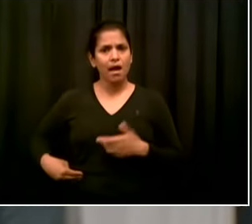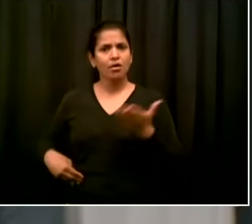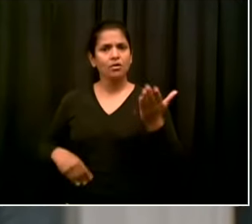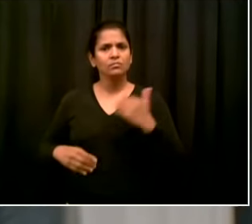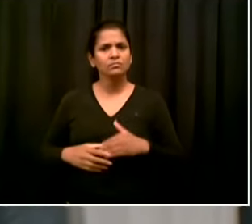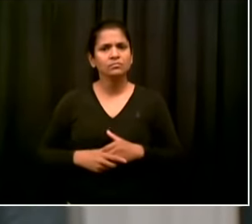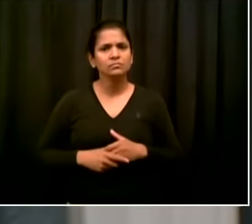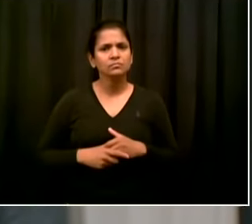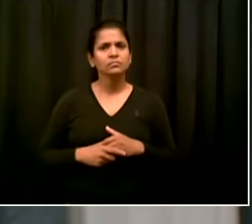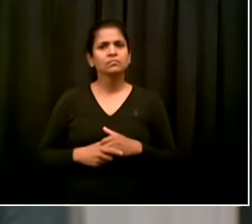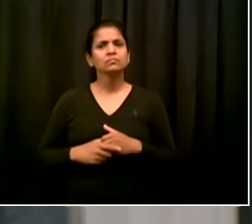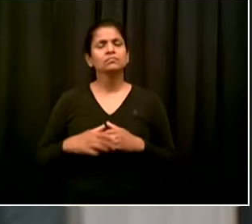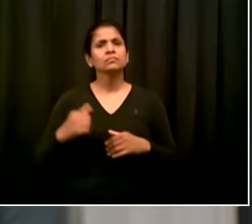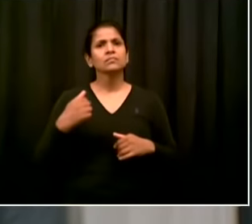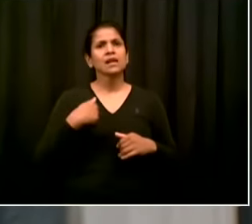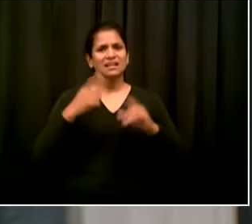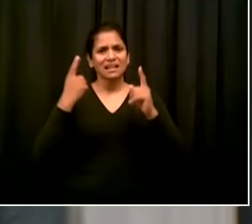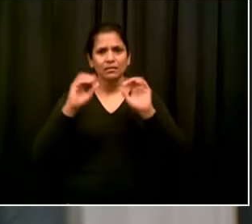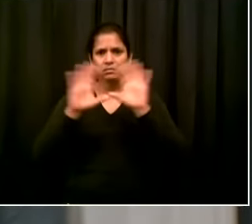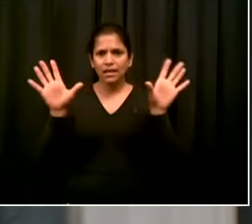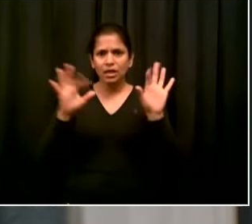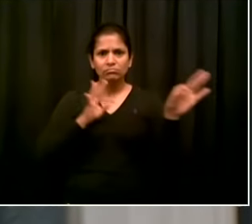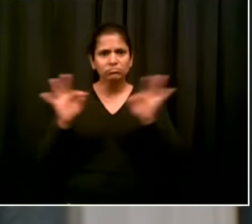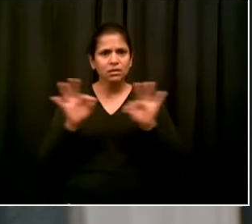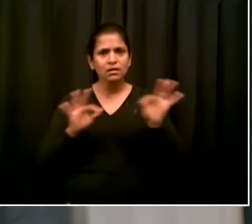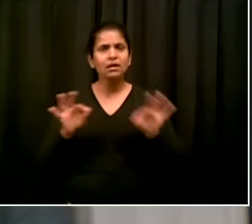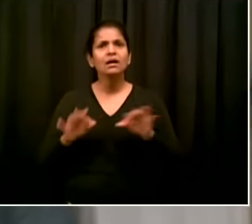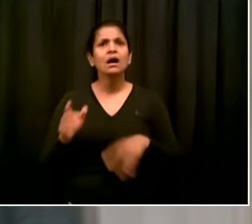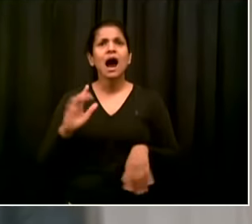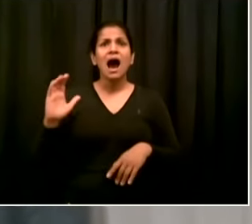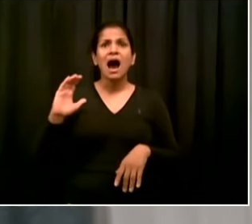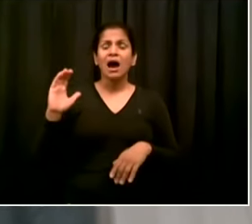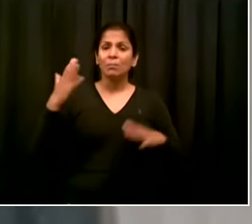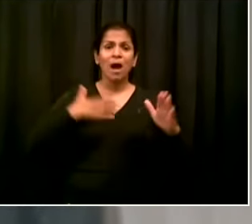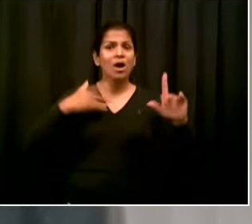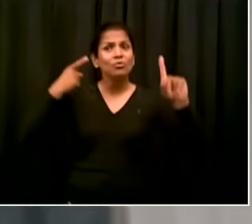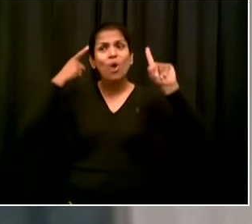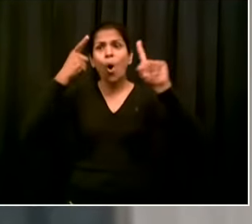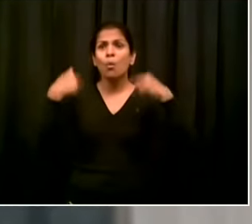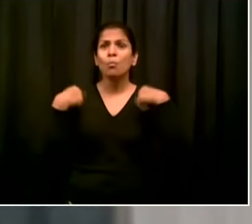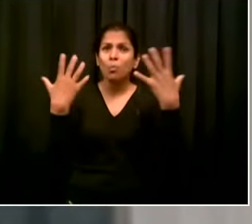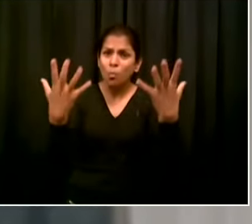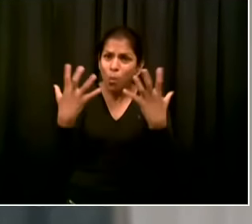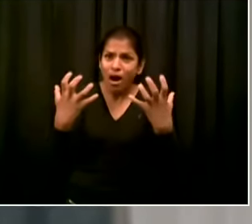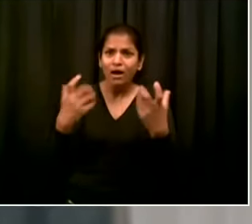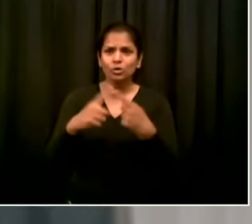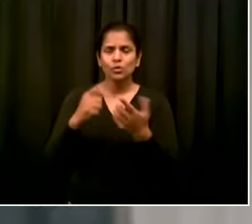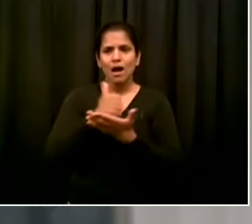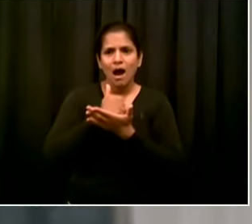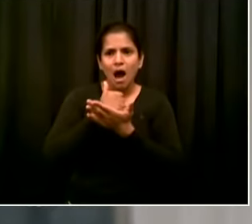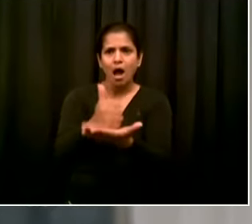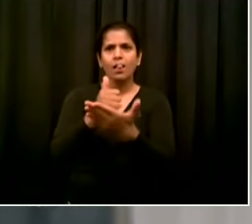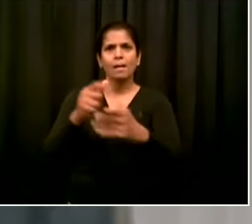THERE ARE ACTNIOS HATT WORK FROM A PUBLIC HEALTH PERSPECTIVE. AND THOE N ESARE THE ONES WE HAV E